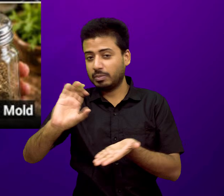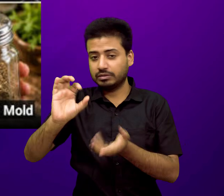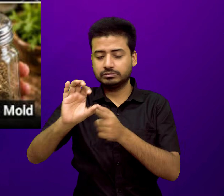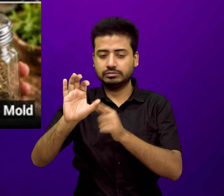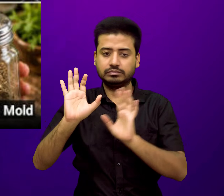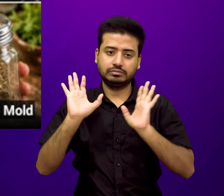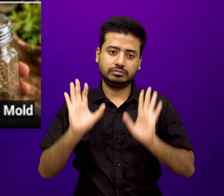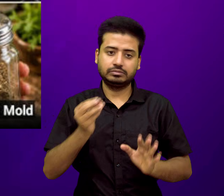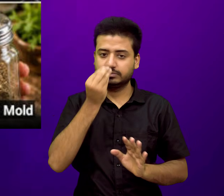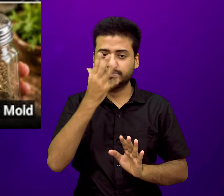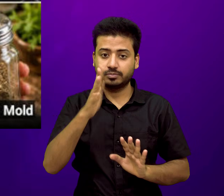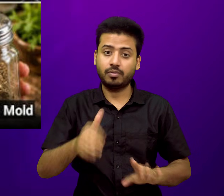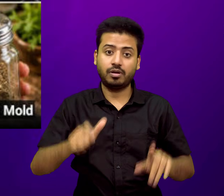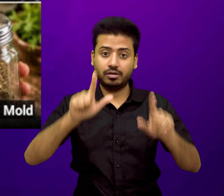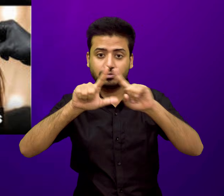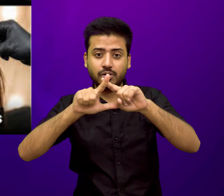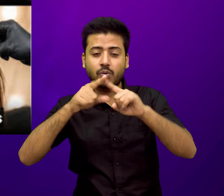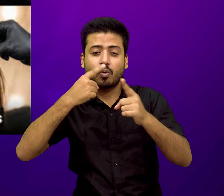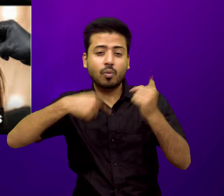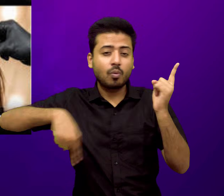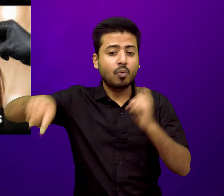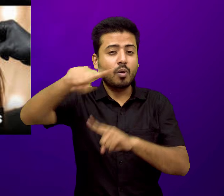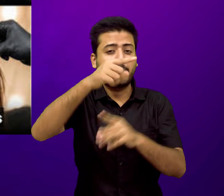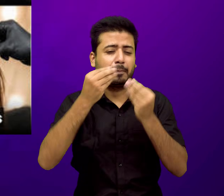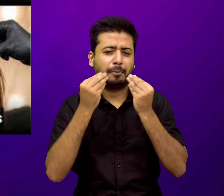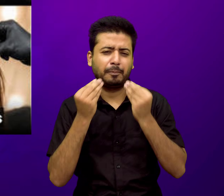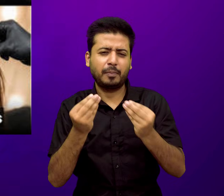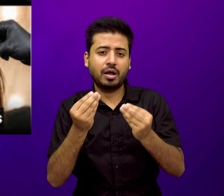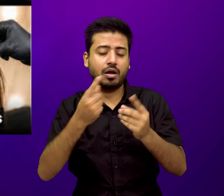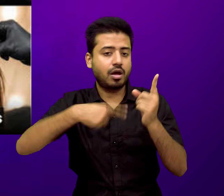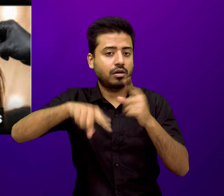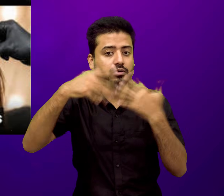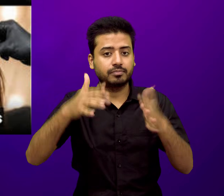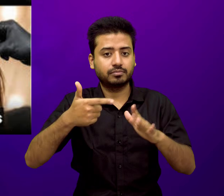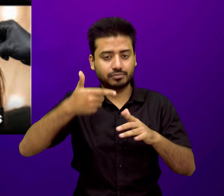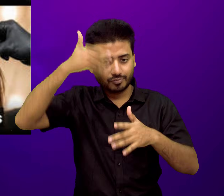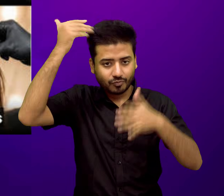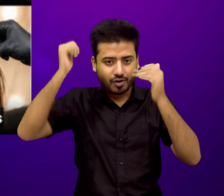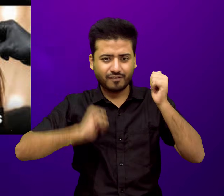our hair color is a standard beauty practice worldwide, but permanent hair dyes contain some